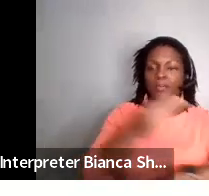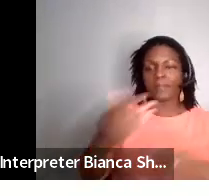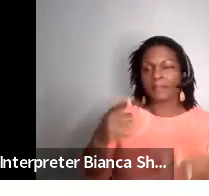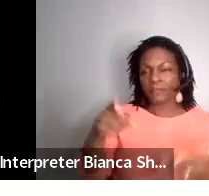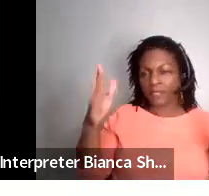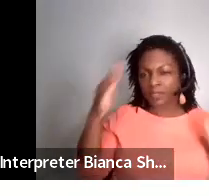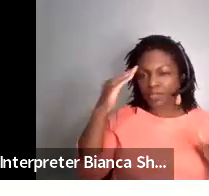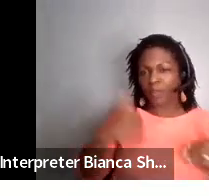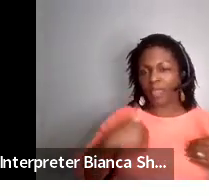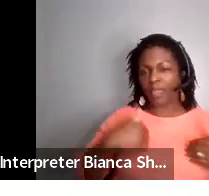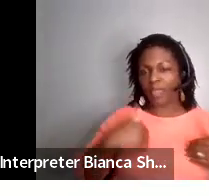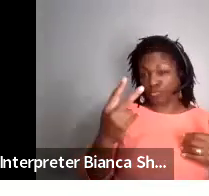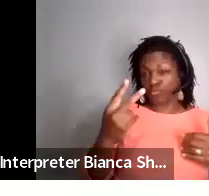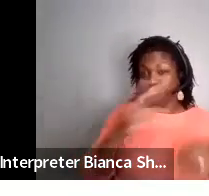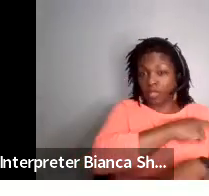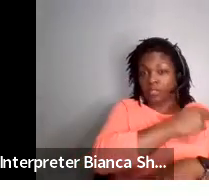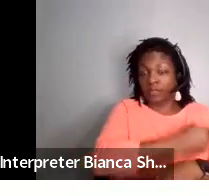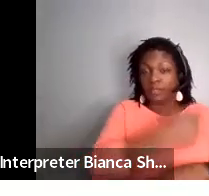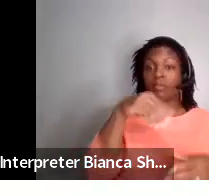hospitals for mental inpatient mental health and Louisiana.